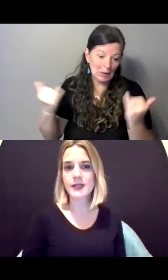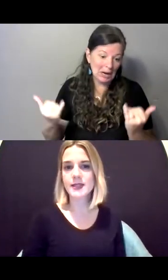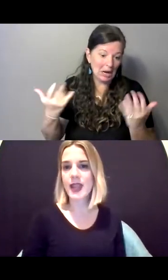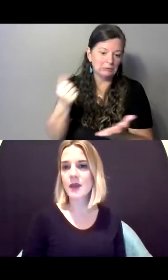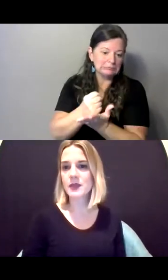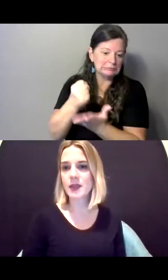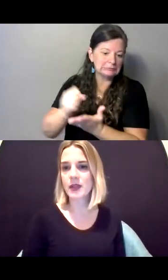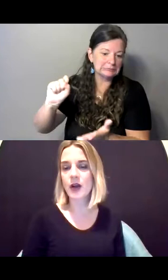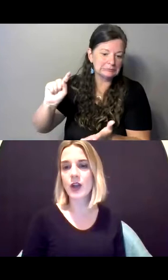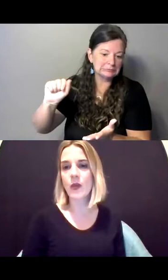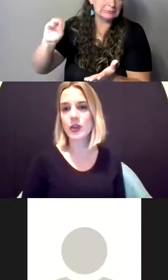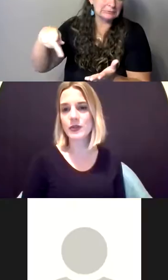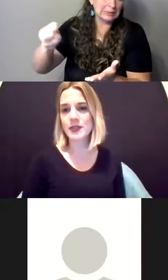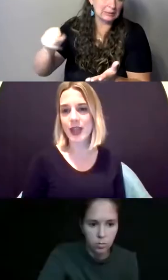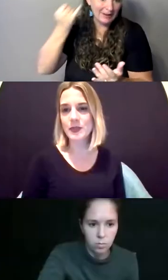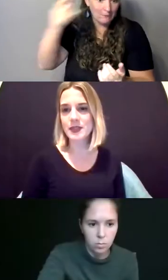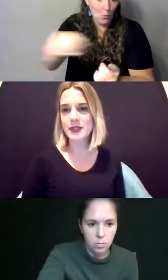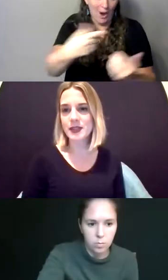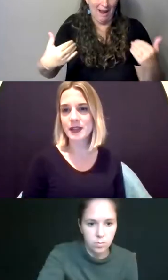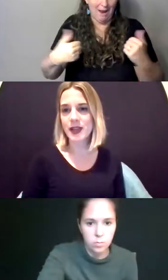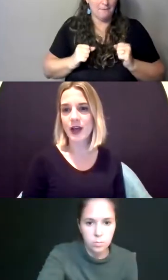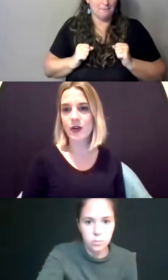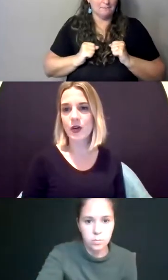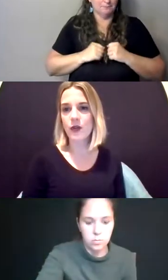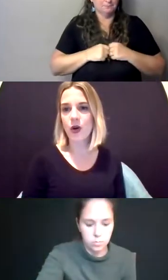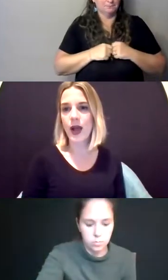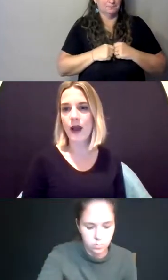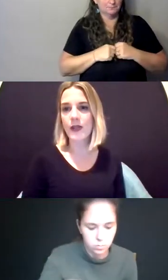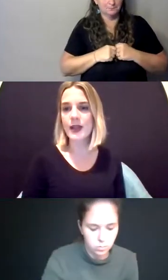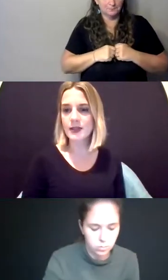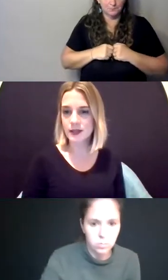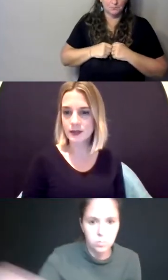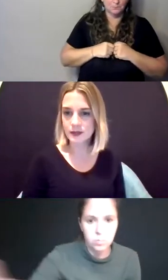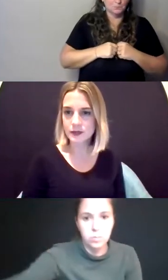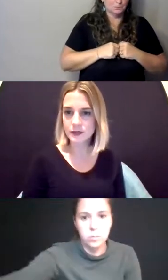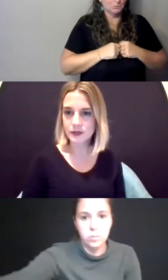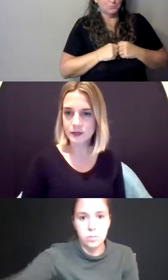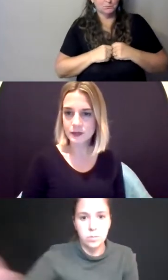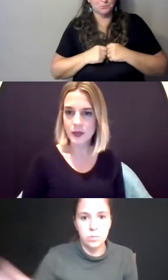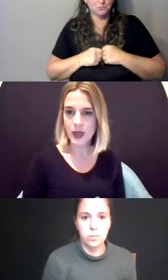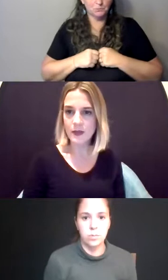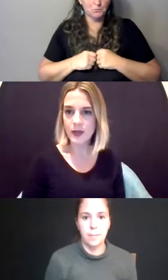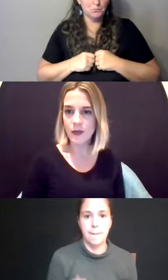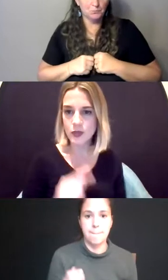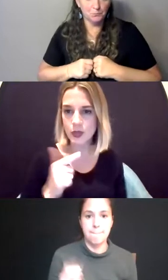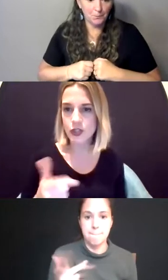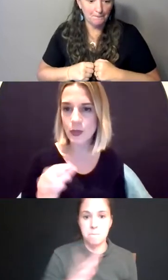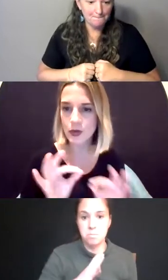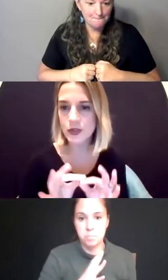Stamps. I mean, long ago we use stamps. I don't know if you all have that. Okay and we'll switch interpreters.